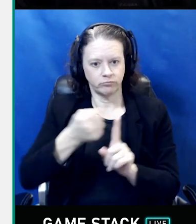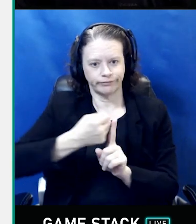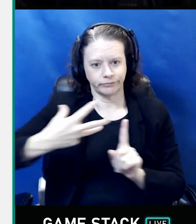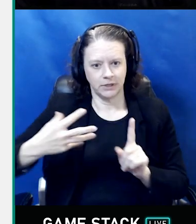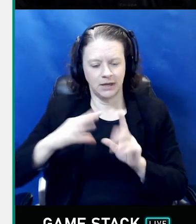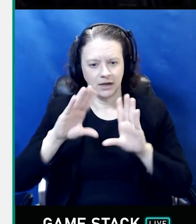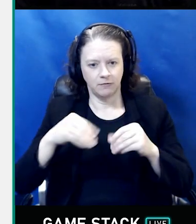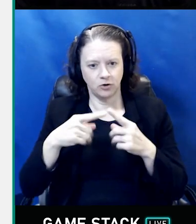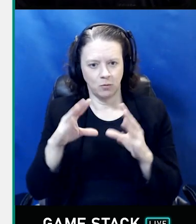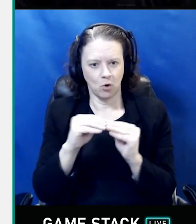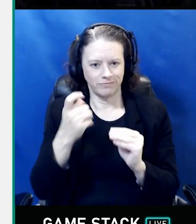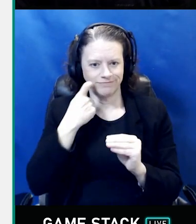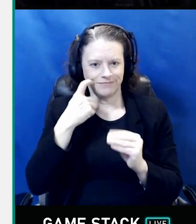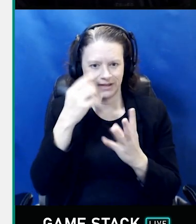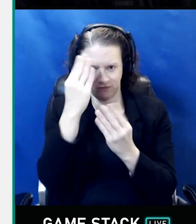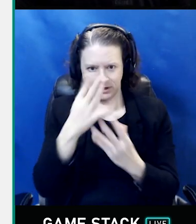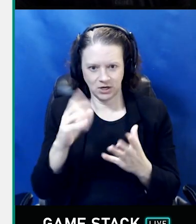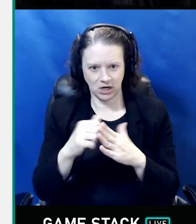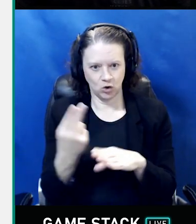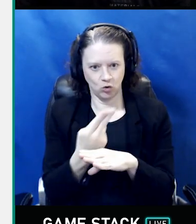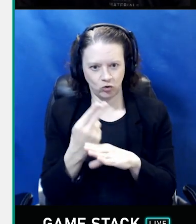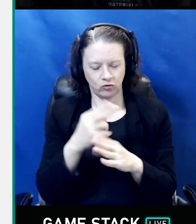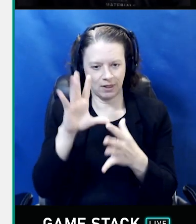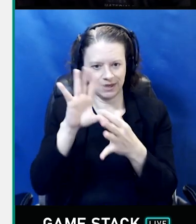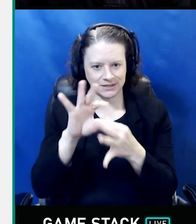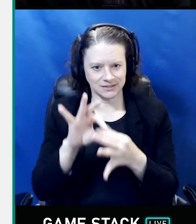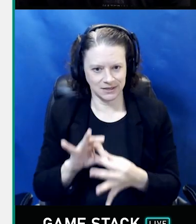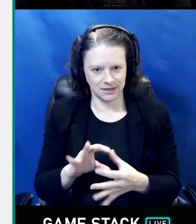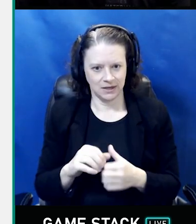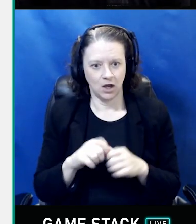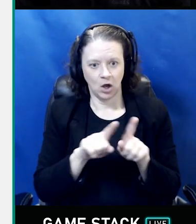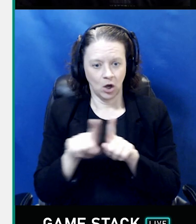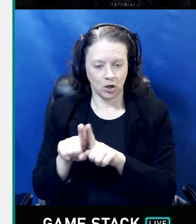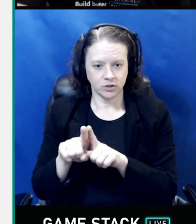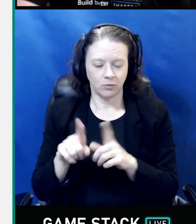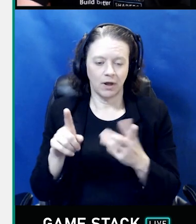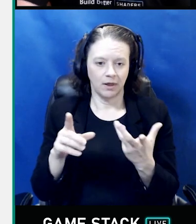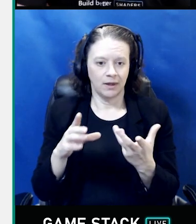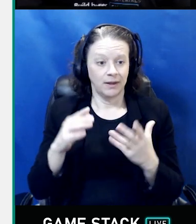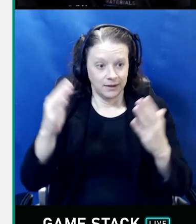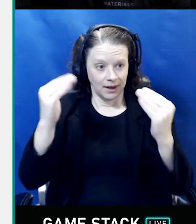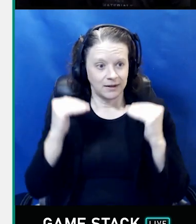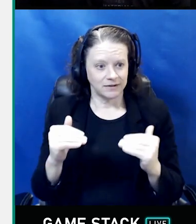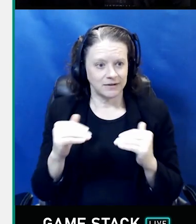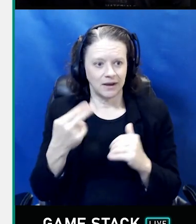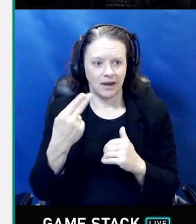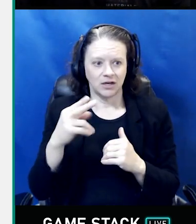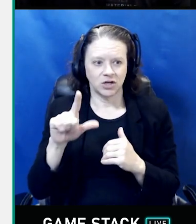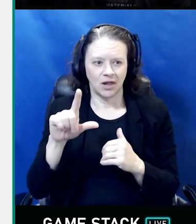gives it the latest information and some other useful links. Finally the well, not finally, next, The HLSL compiler is developed,